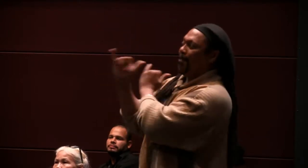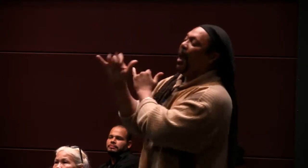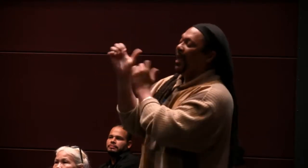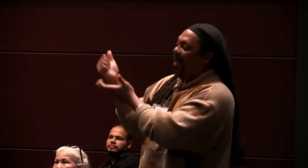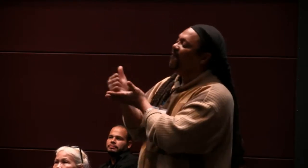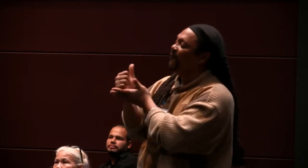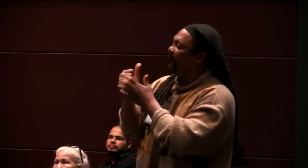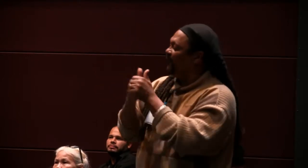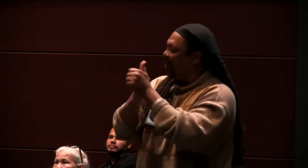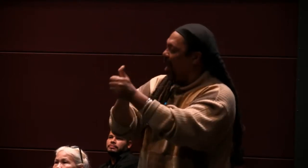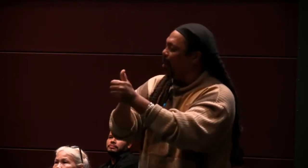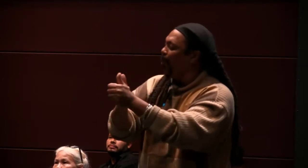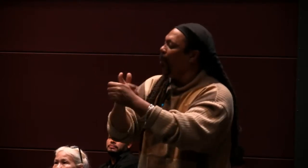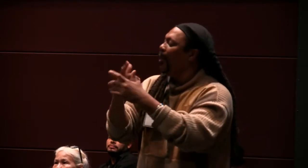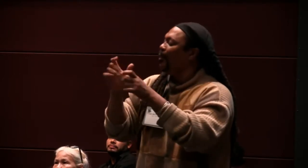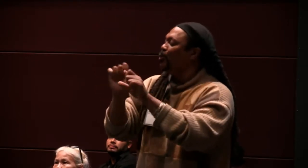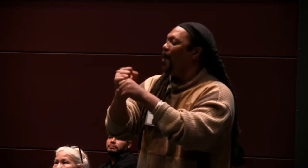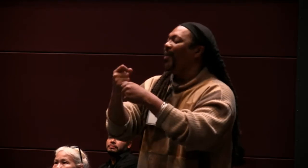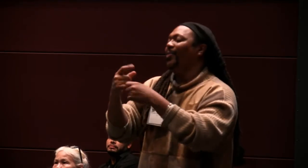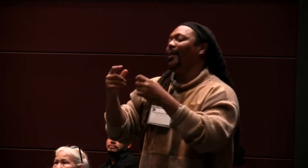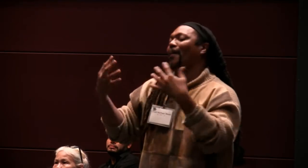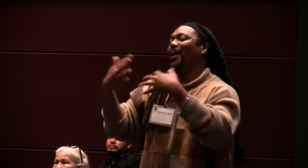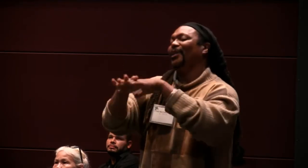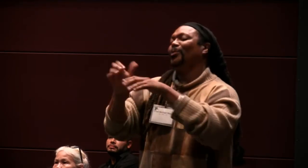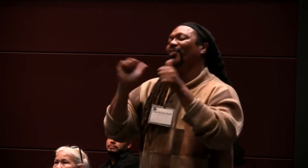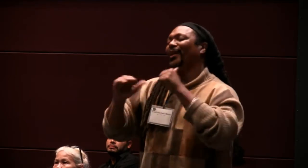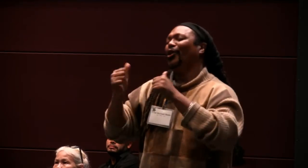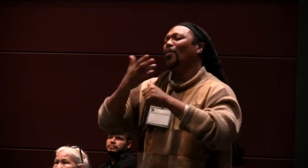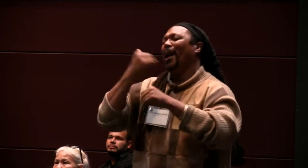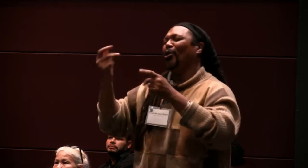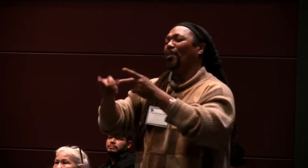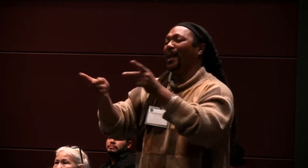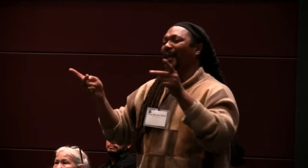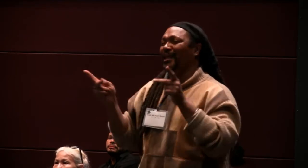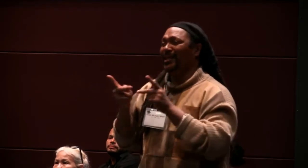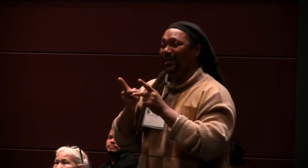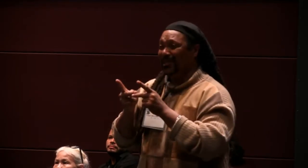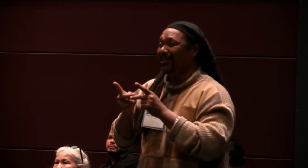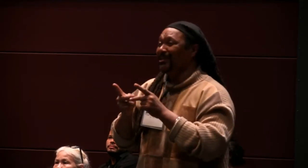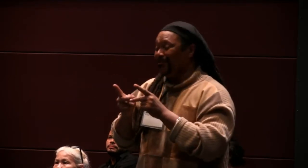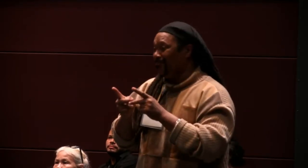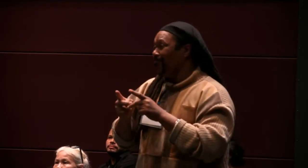and let some of those other folks who have the aspirations that we have get into that mainstream better.